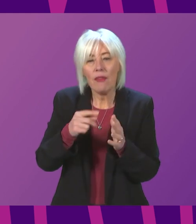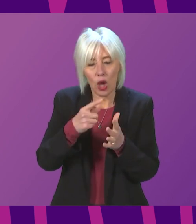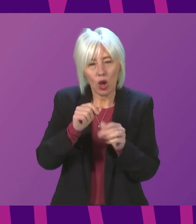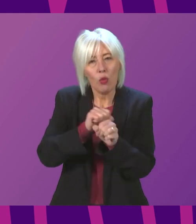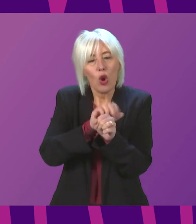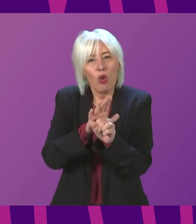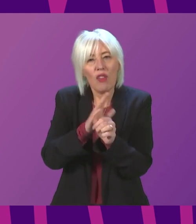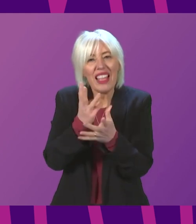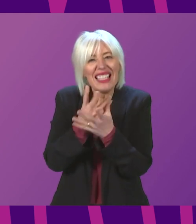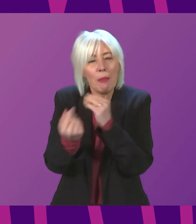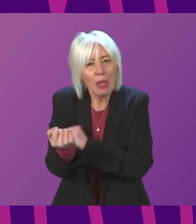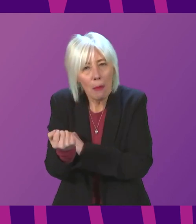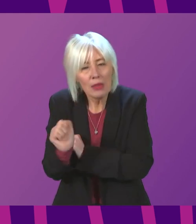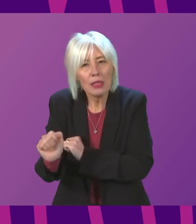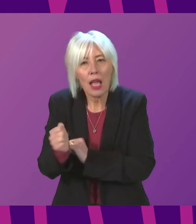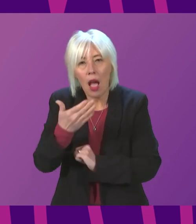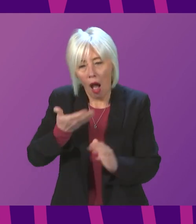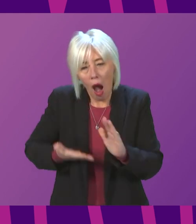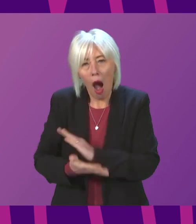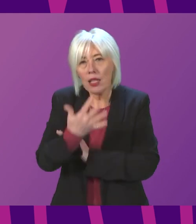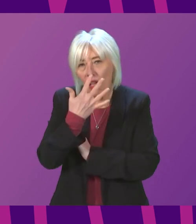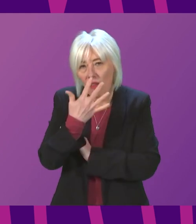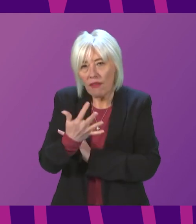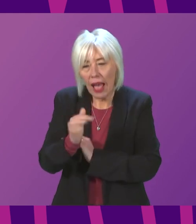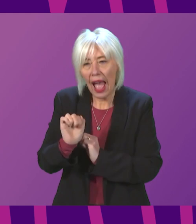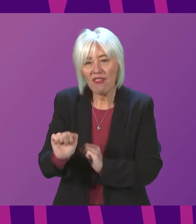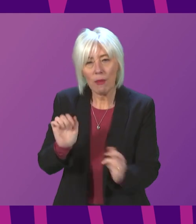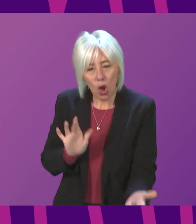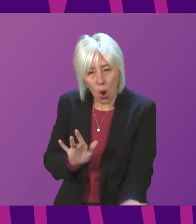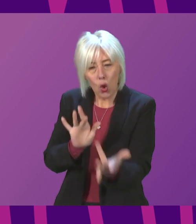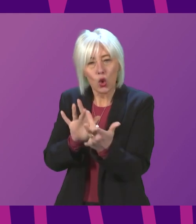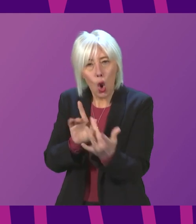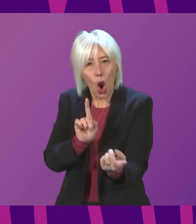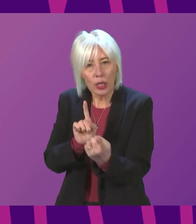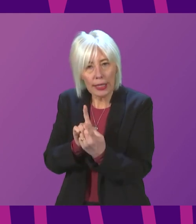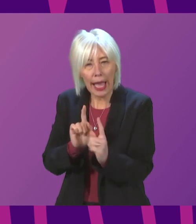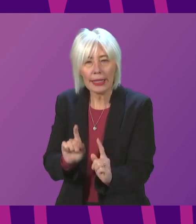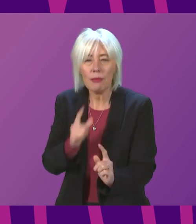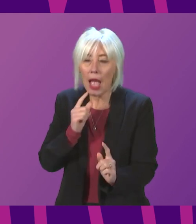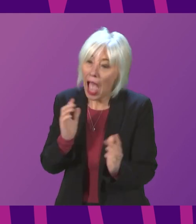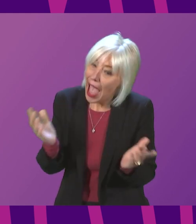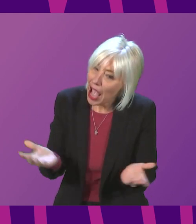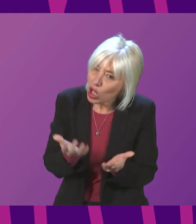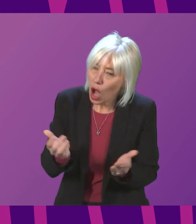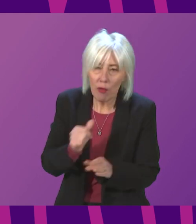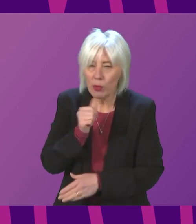but do not require children under five years who are identified as close contacts to be